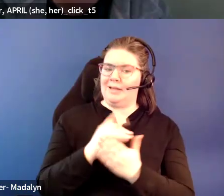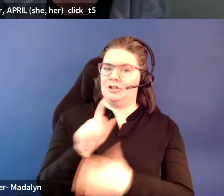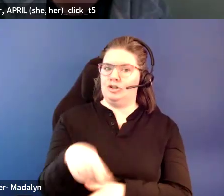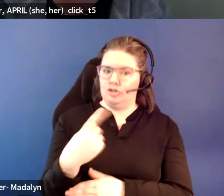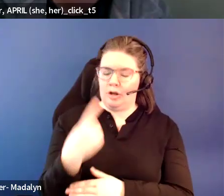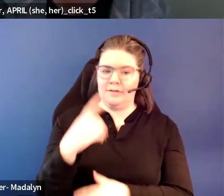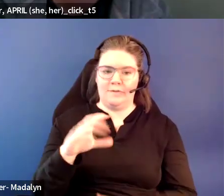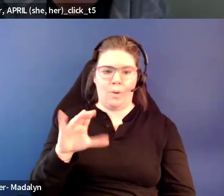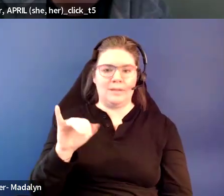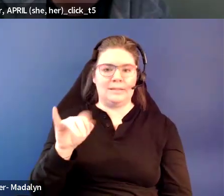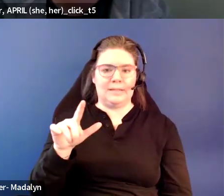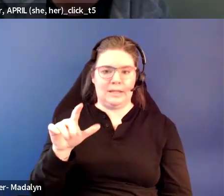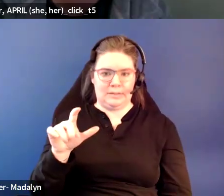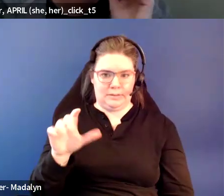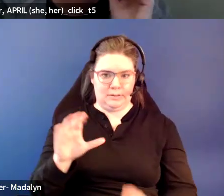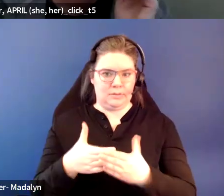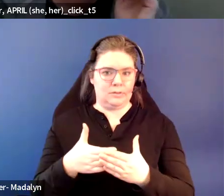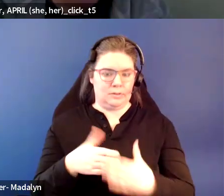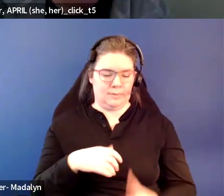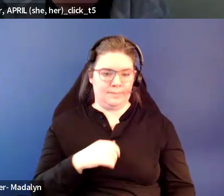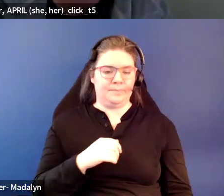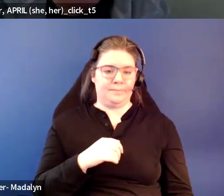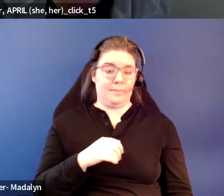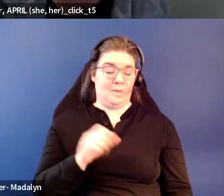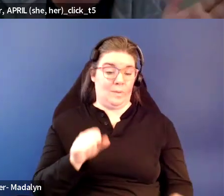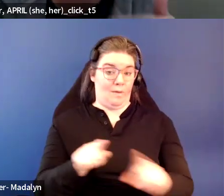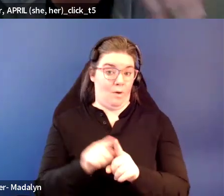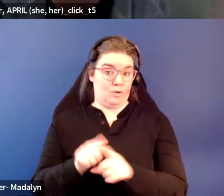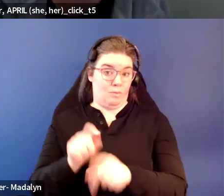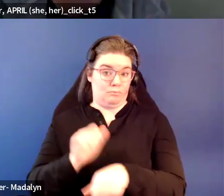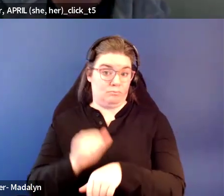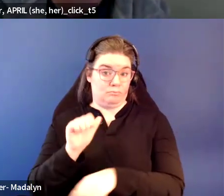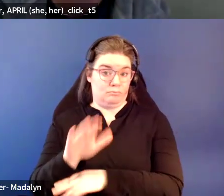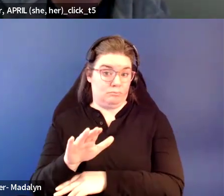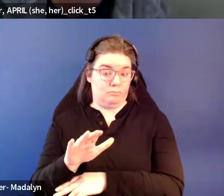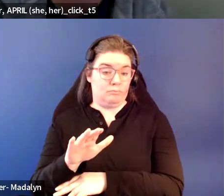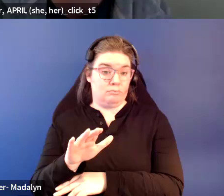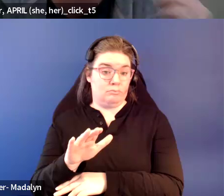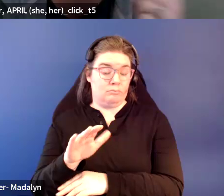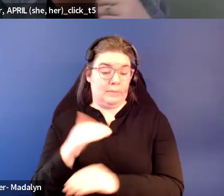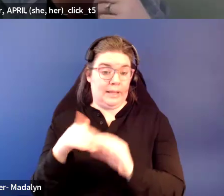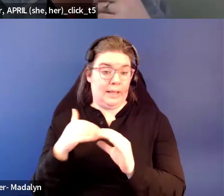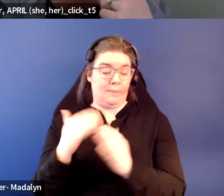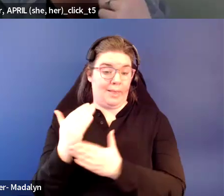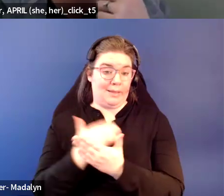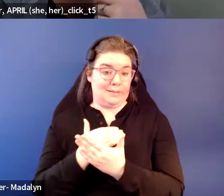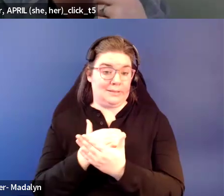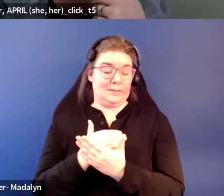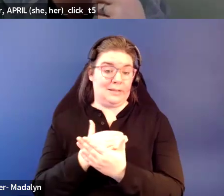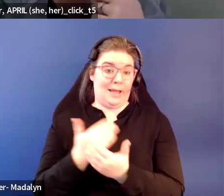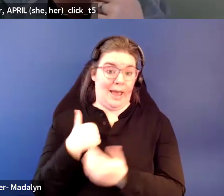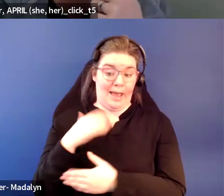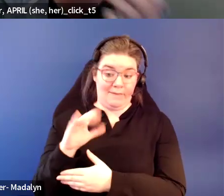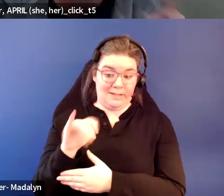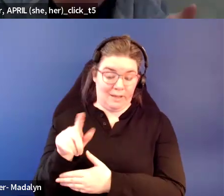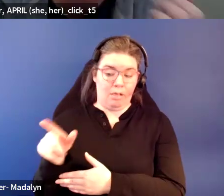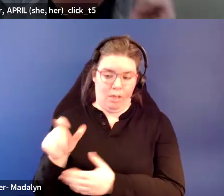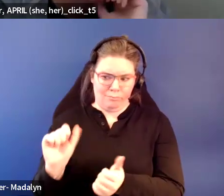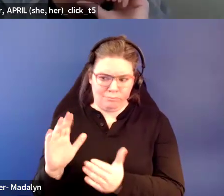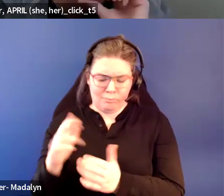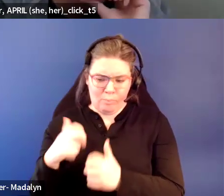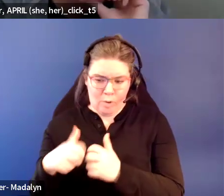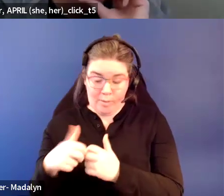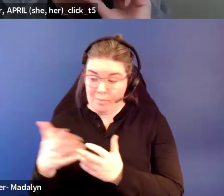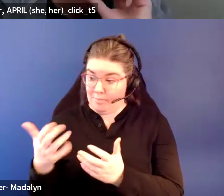Sierra Royster, APRIL (she, her): I believe, together on here. So we can also send that out through that email list. Serve, too, of like, Hey, we have a cell. Let's run into this. Does anybody have any feedback